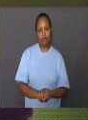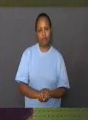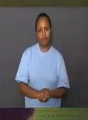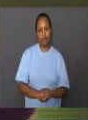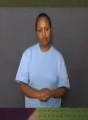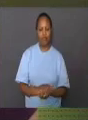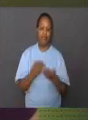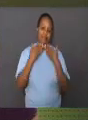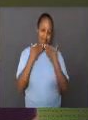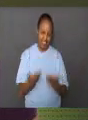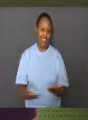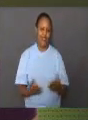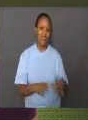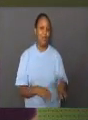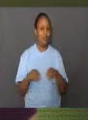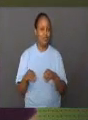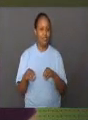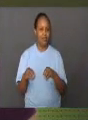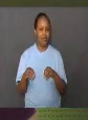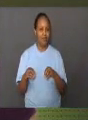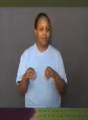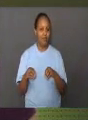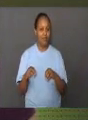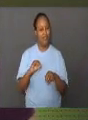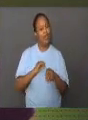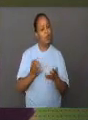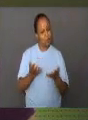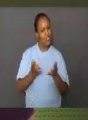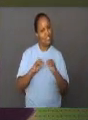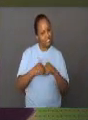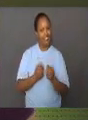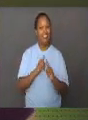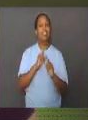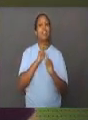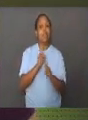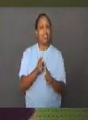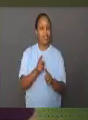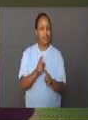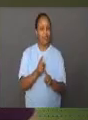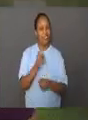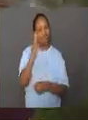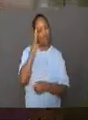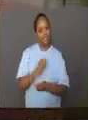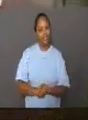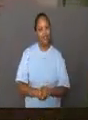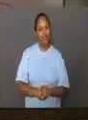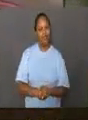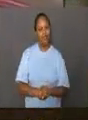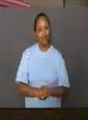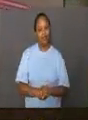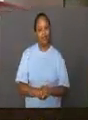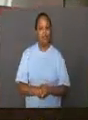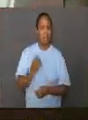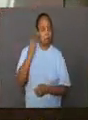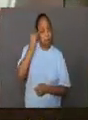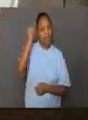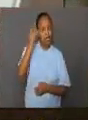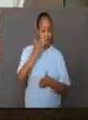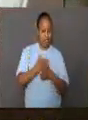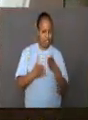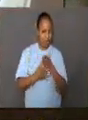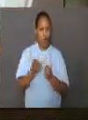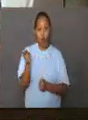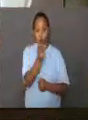thank you students i wonder how you answered the question ideally the two people would share